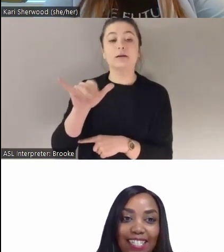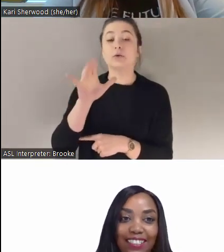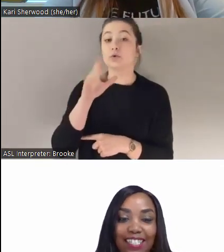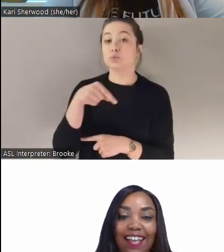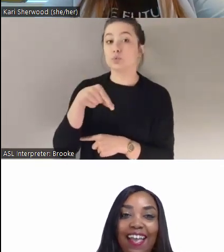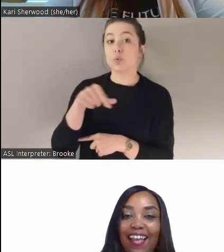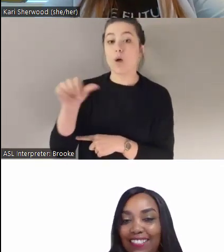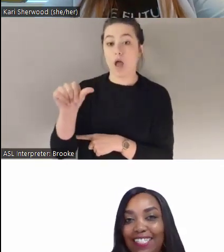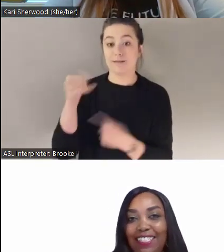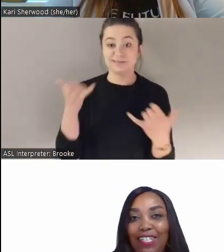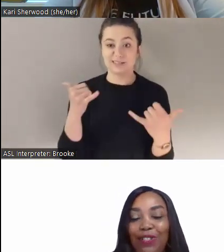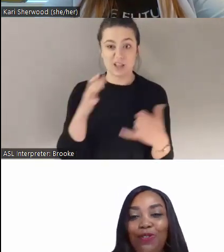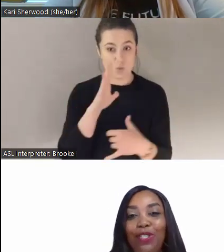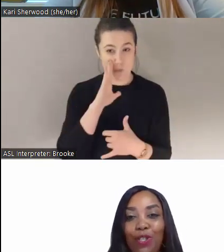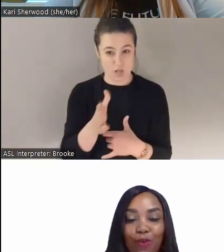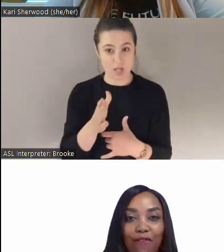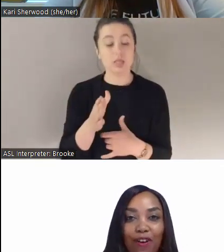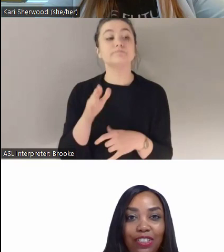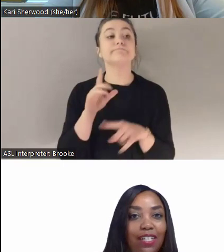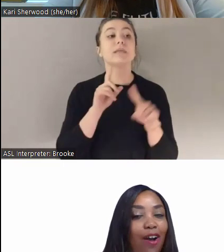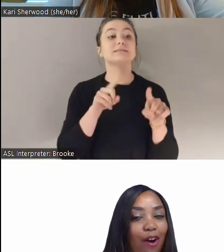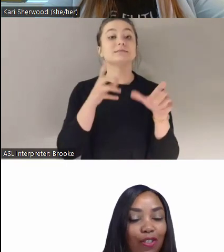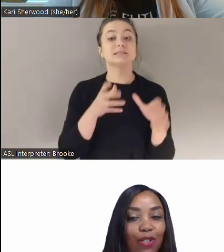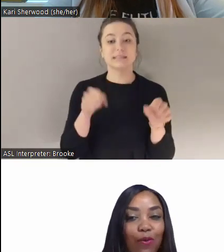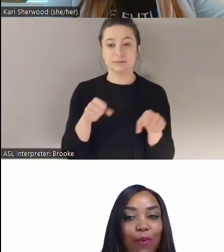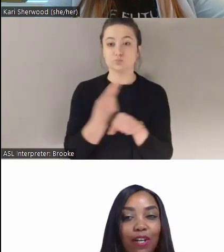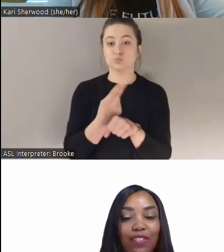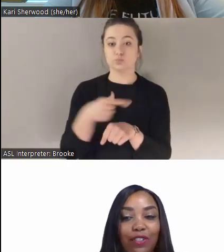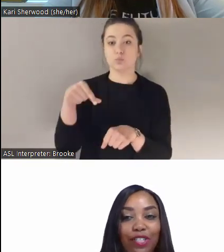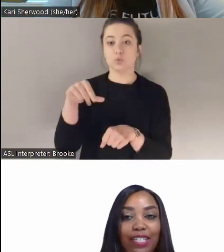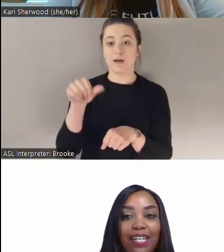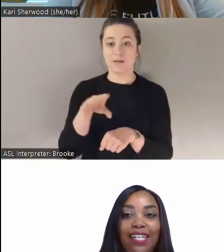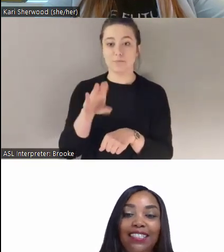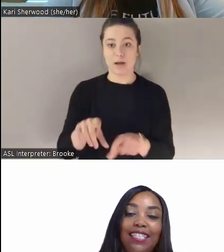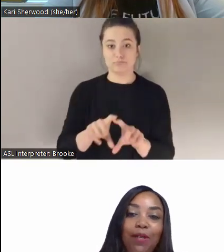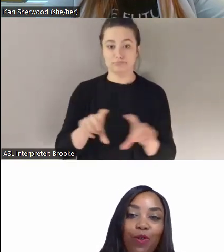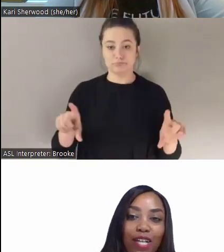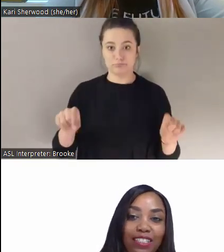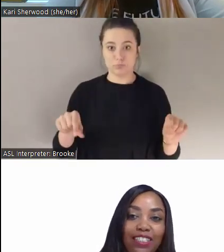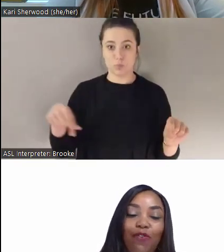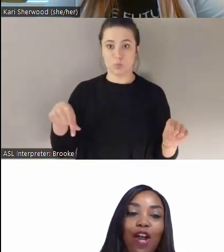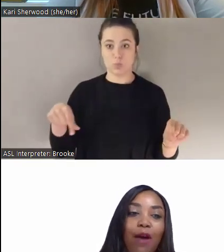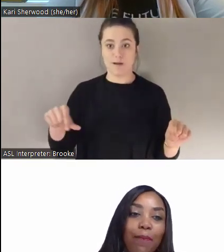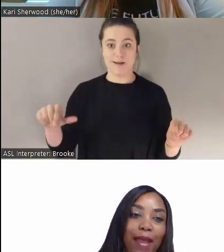session and attendees can use the Q&A function on the lower part of the screen to type in questions for our